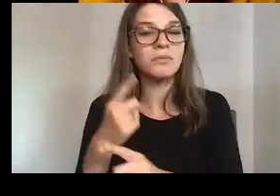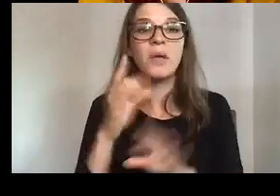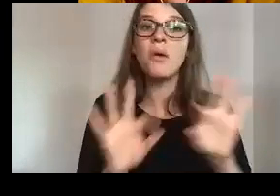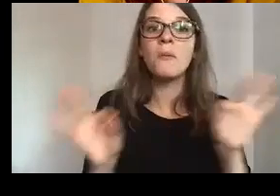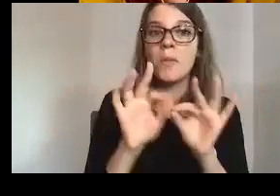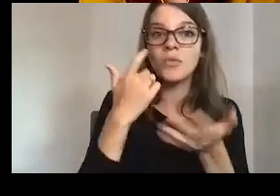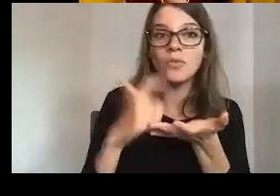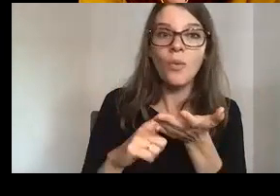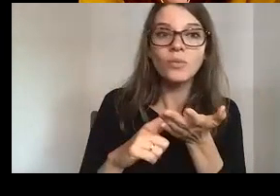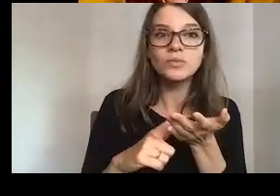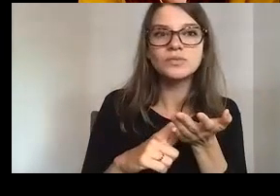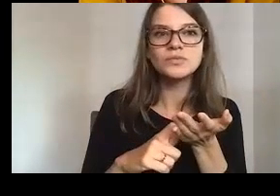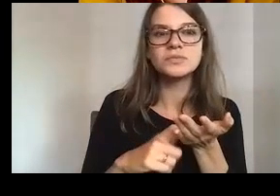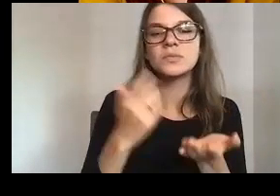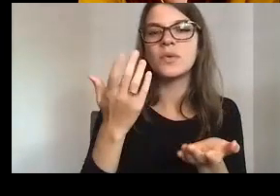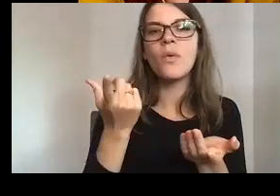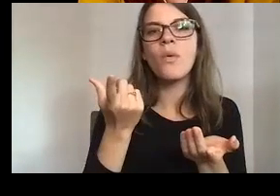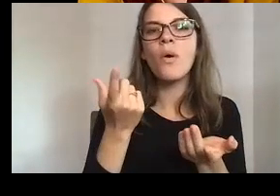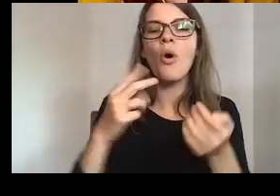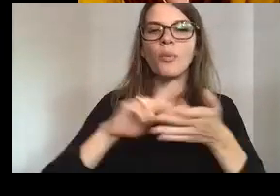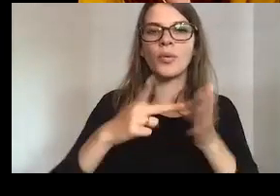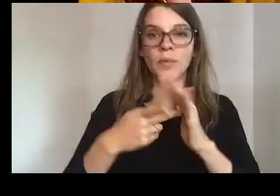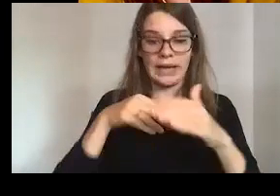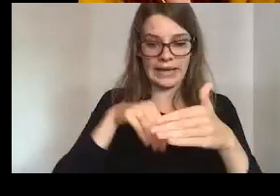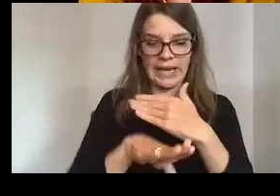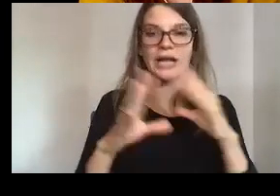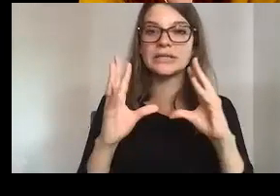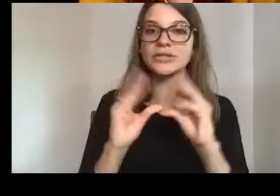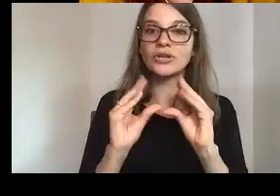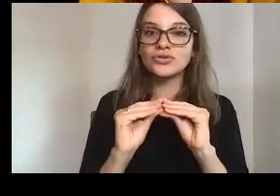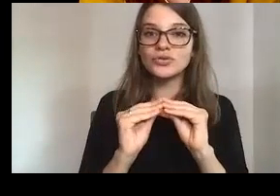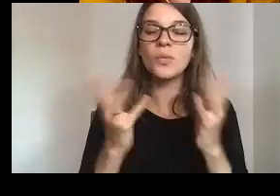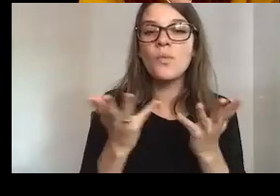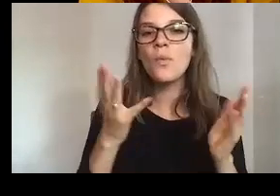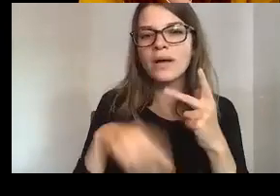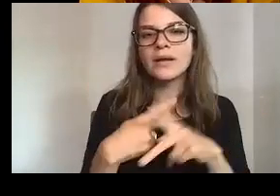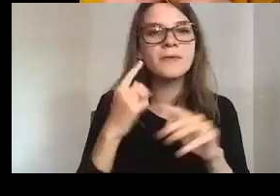thinking about what we may go into sessions with as our goals or expectations and I can see how